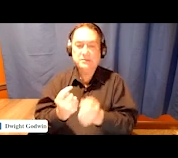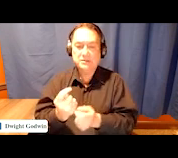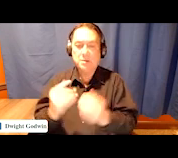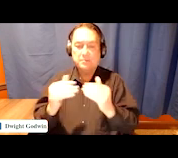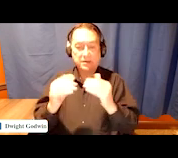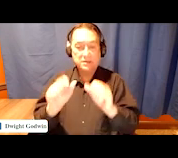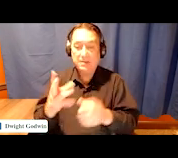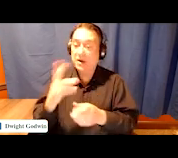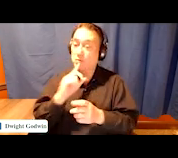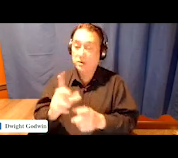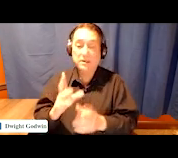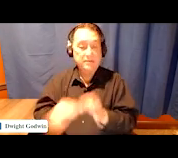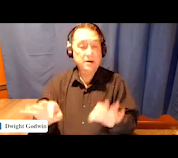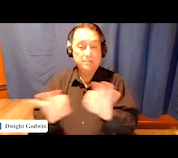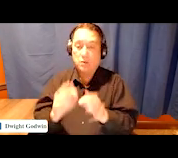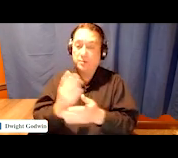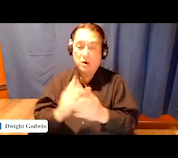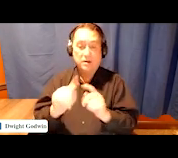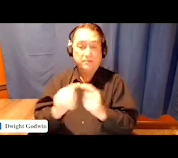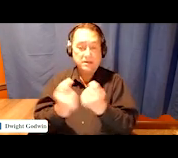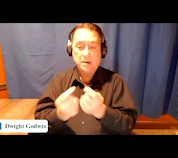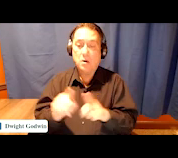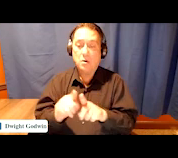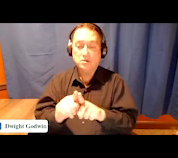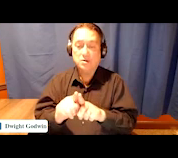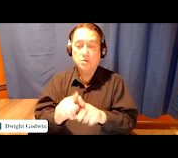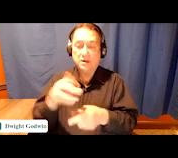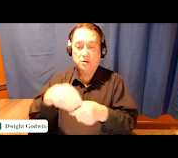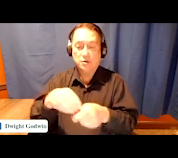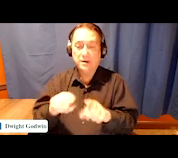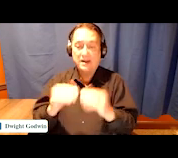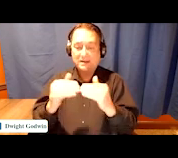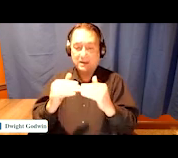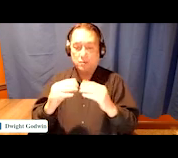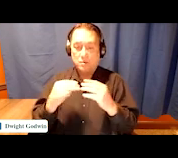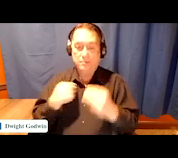and are often included as an equal member of the working group that compromises